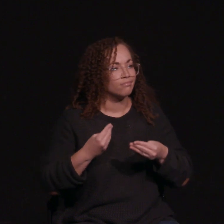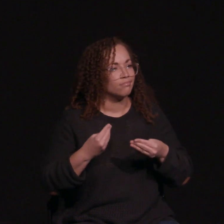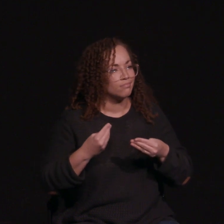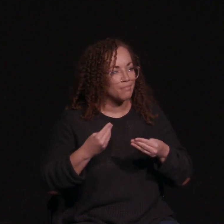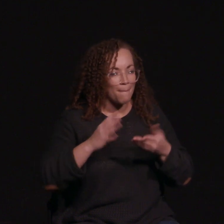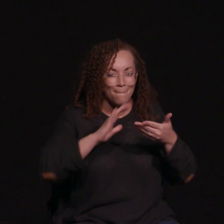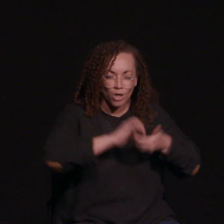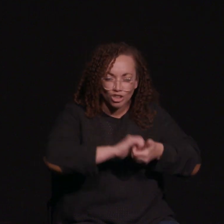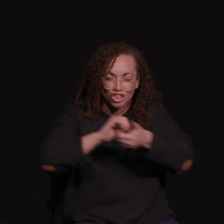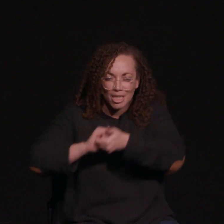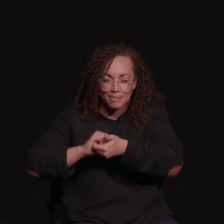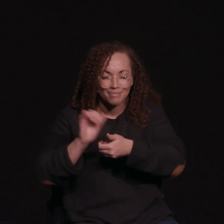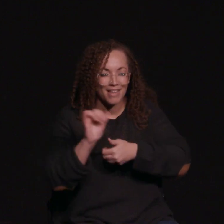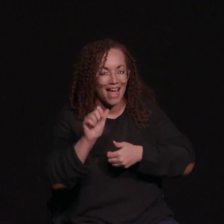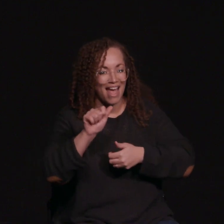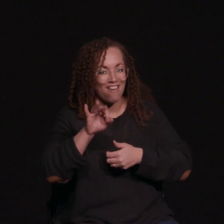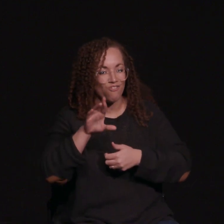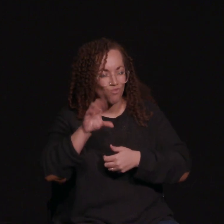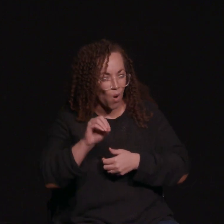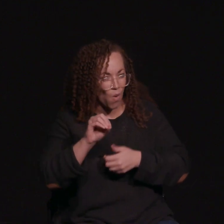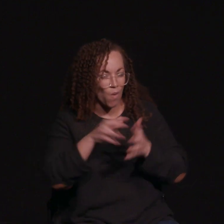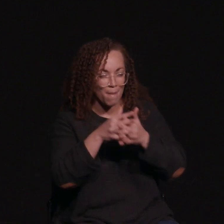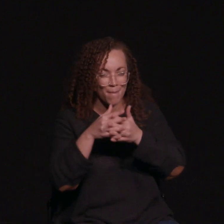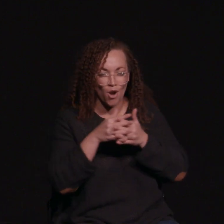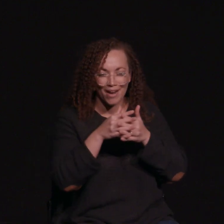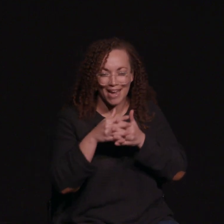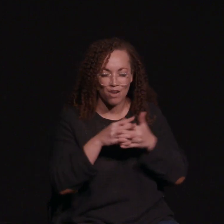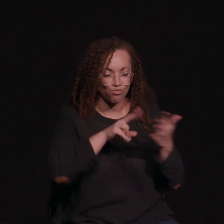American Association Reading Groups of the 1960s,